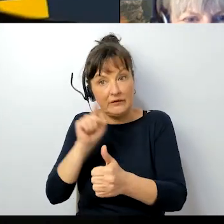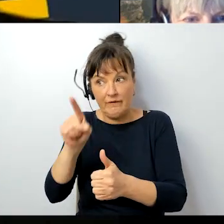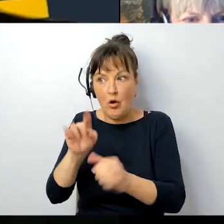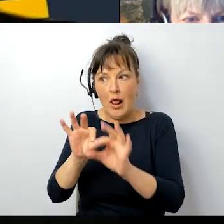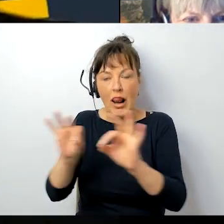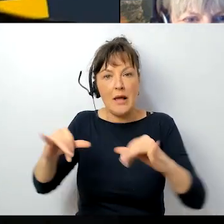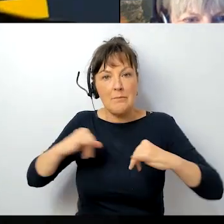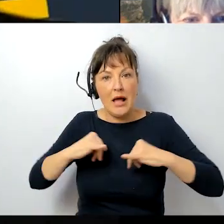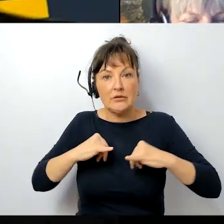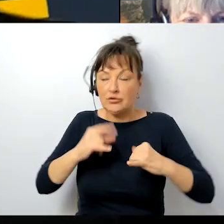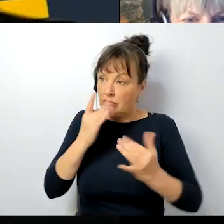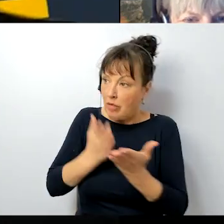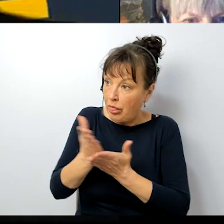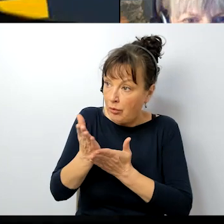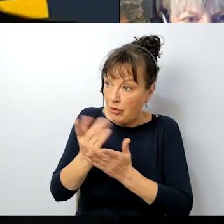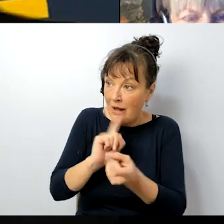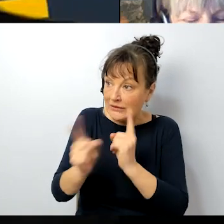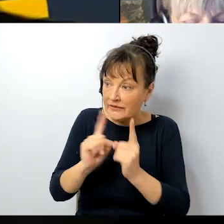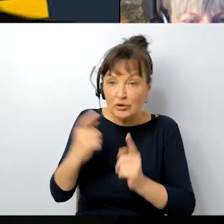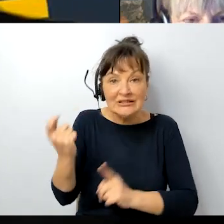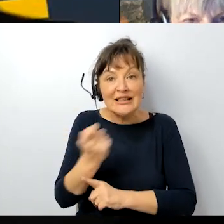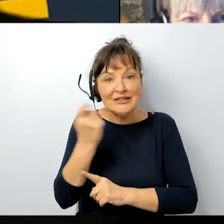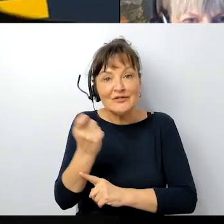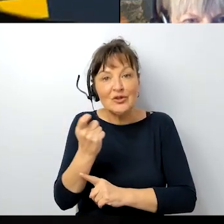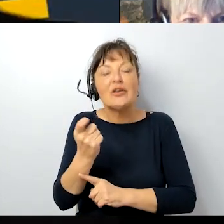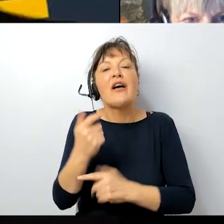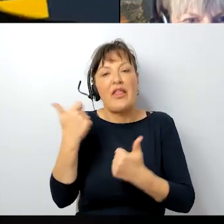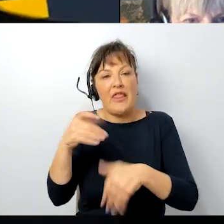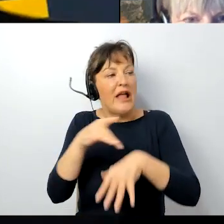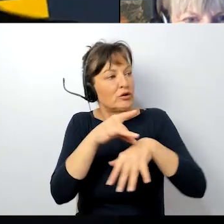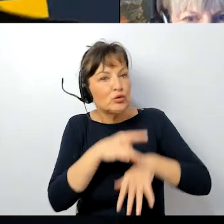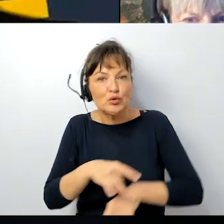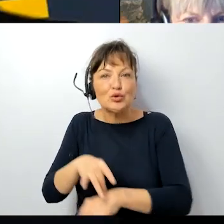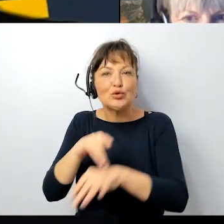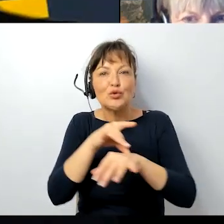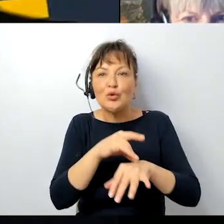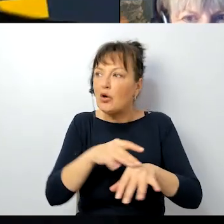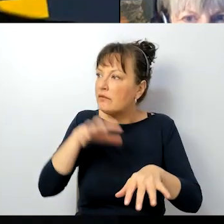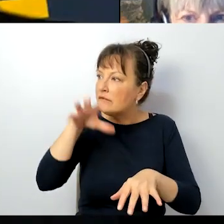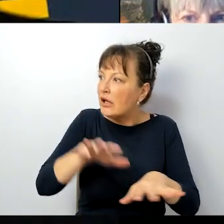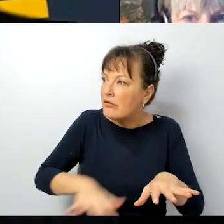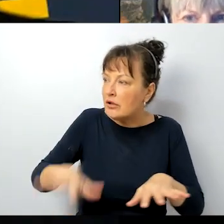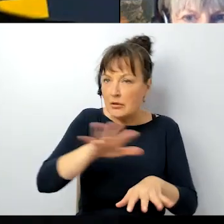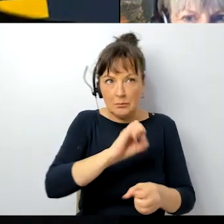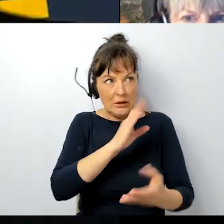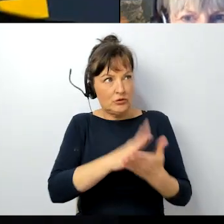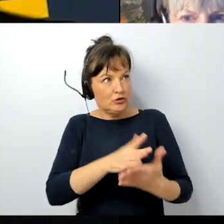my company on site for an interview with my line manager and then once I was successful with that